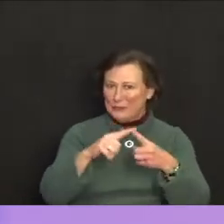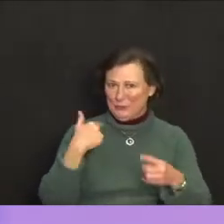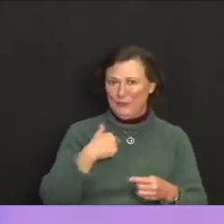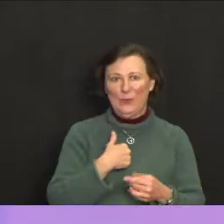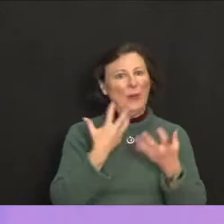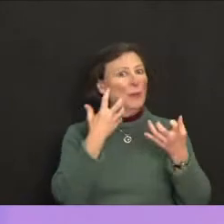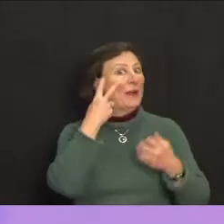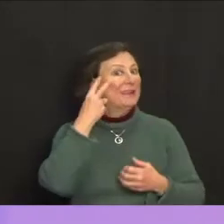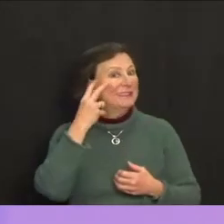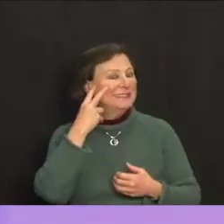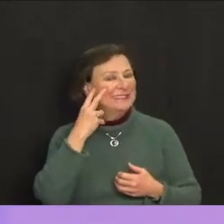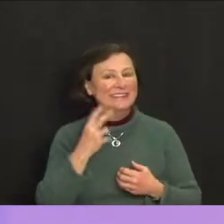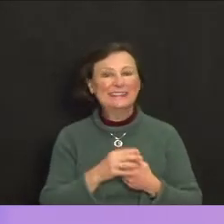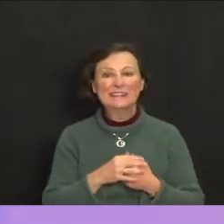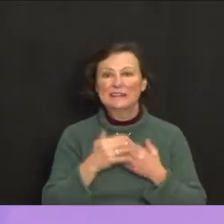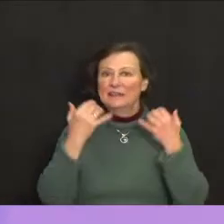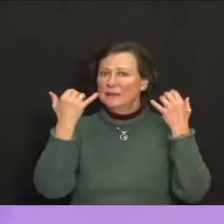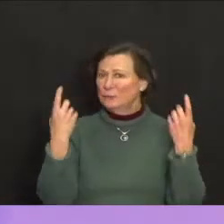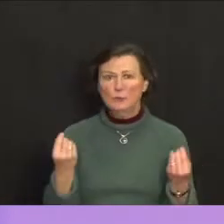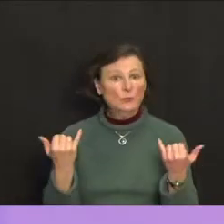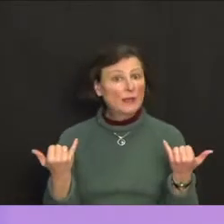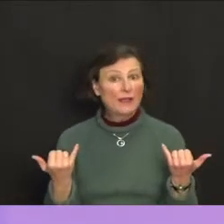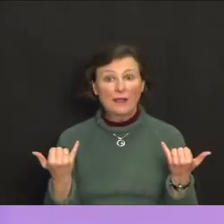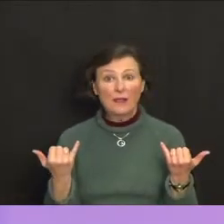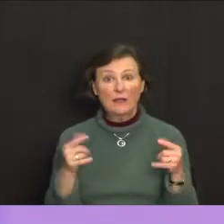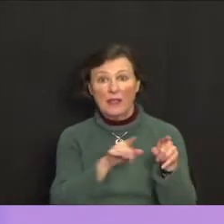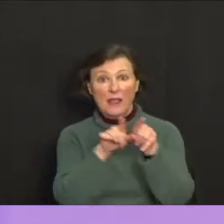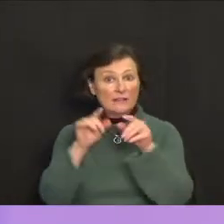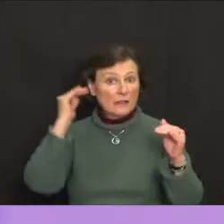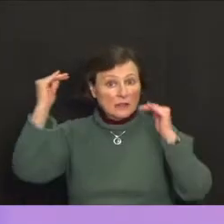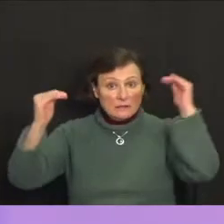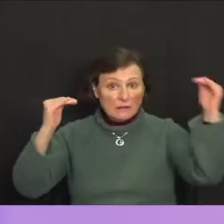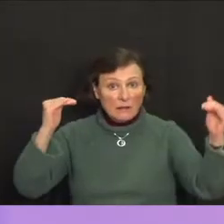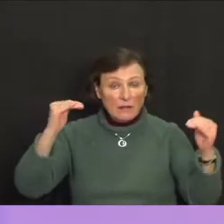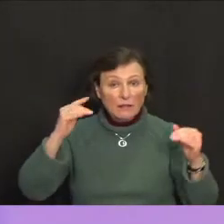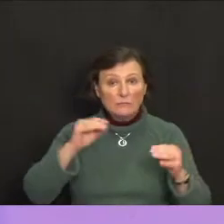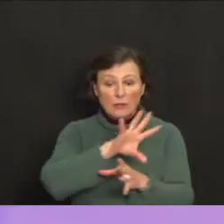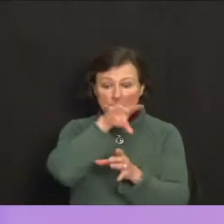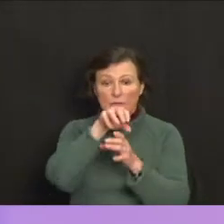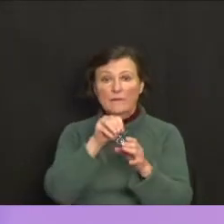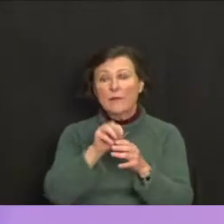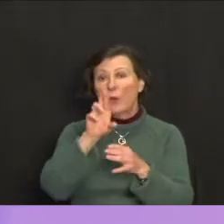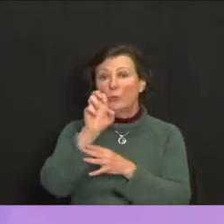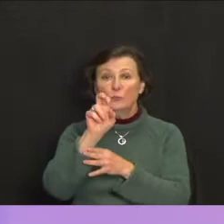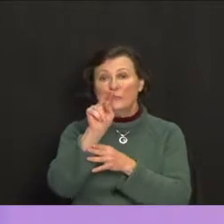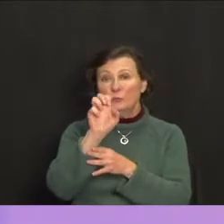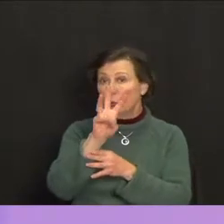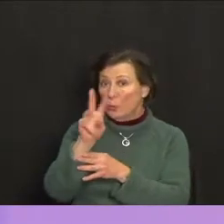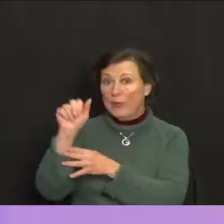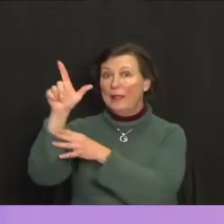and what do you do now as an adult to incorporate renewal and rest into your life?